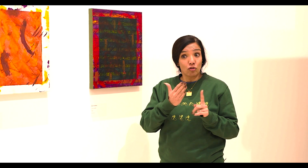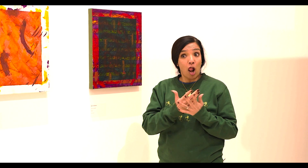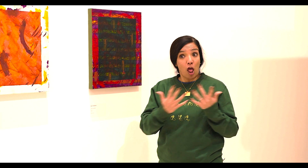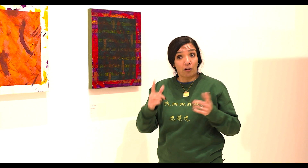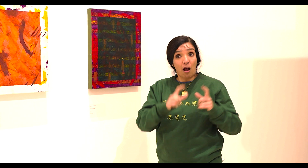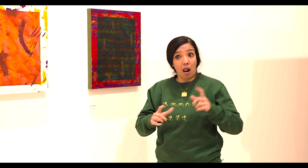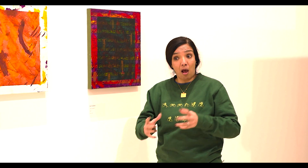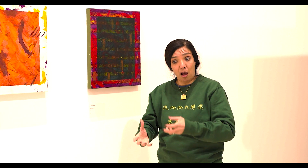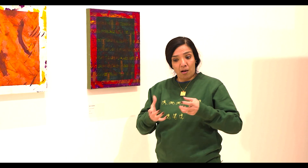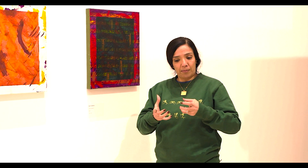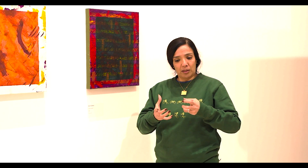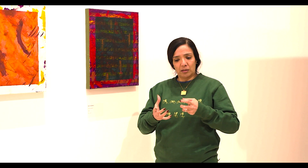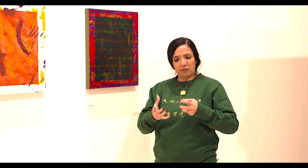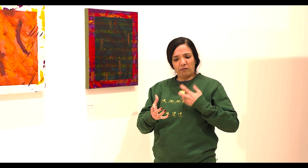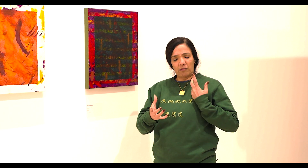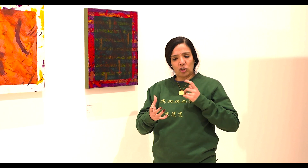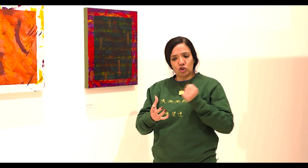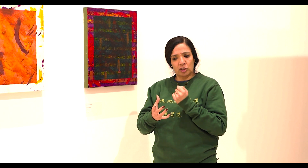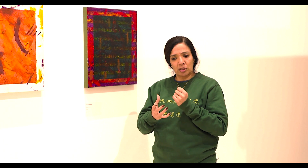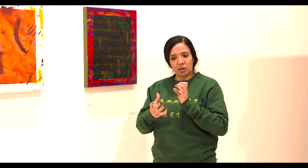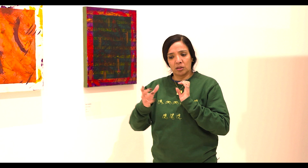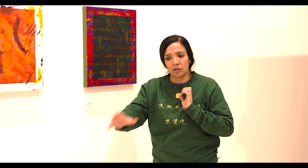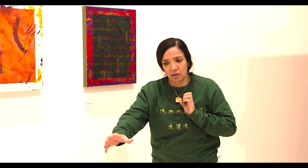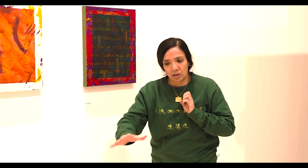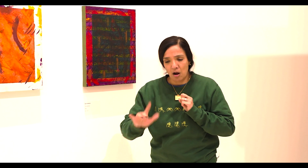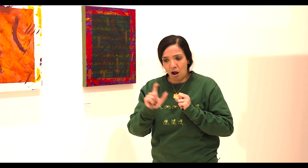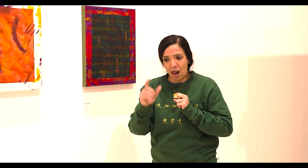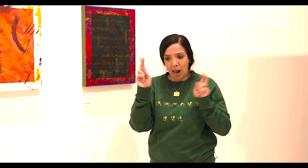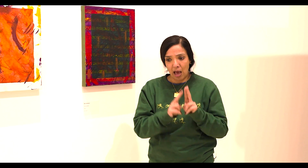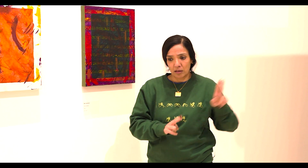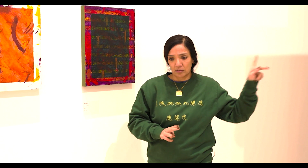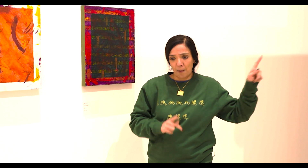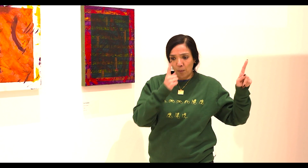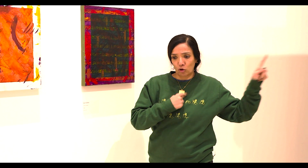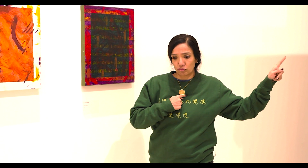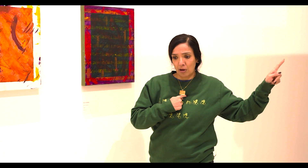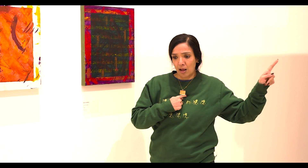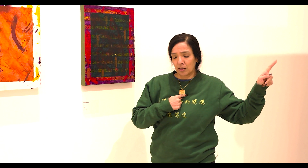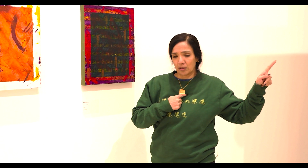'cause I usually use lots of colors, but in that instance felt I shouldn't,